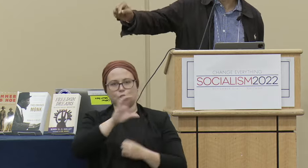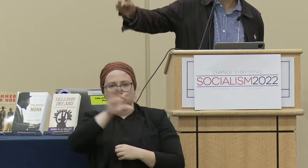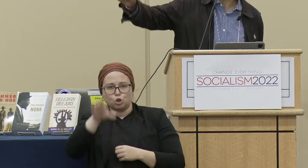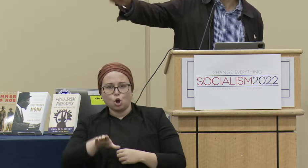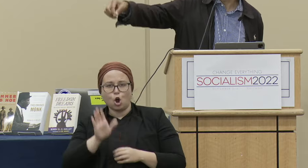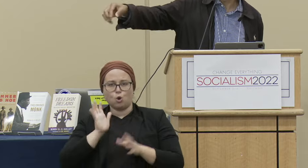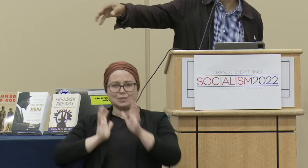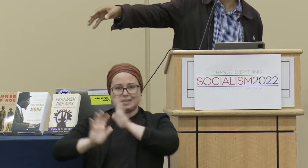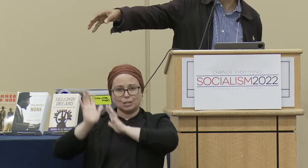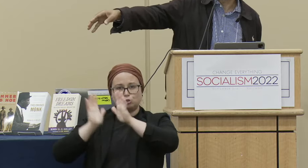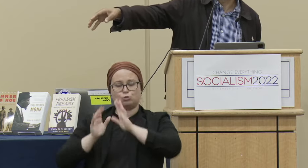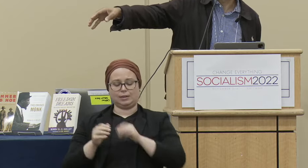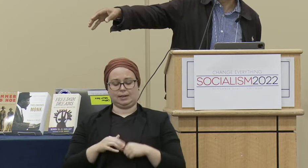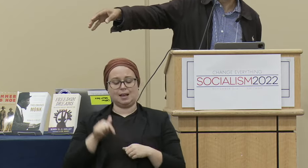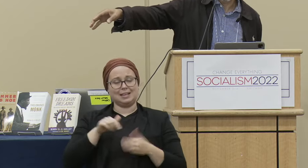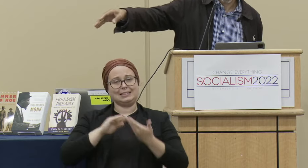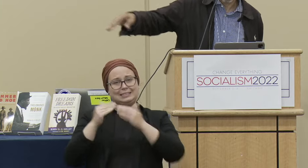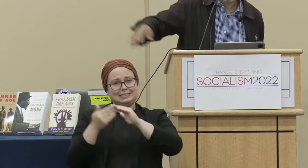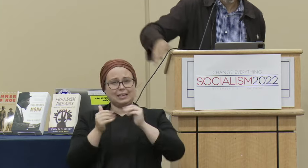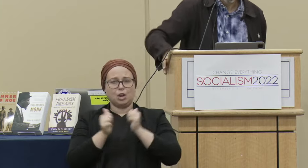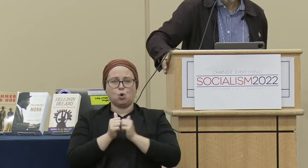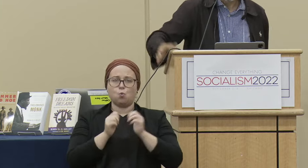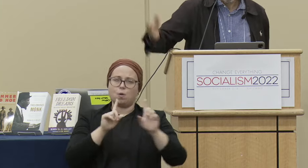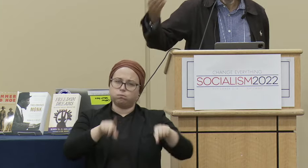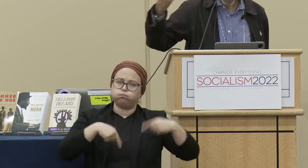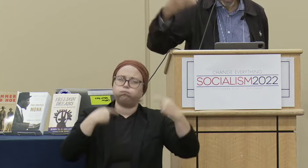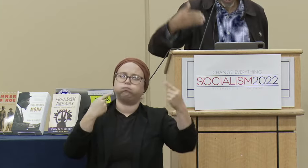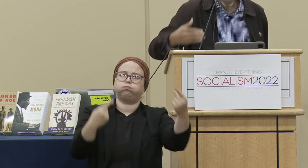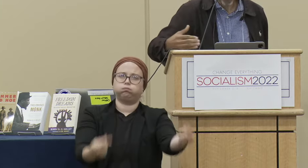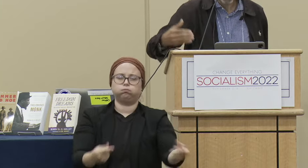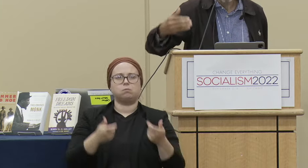organization in Chicago 's history. A city with a long